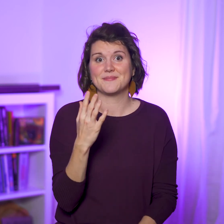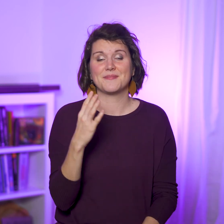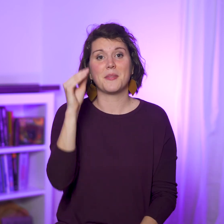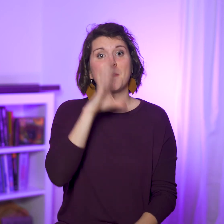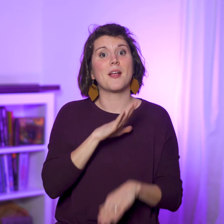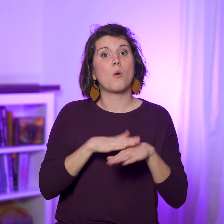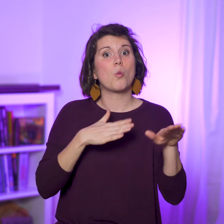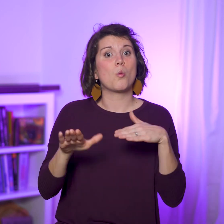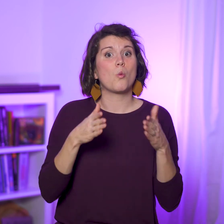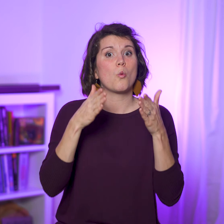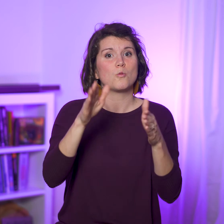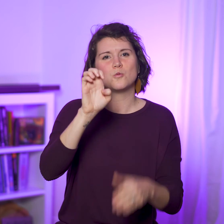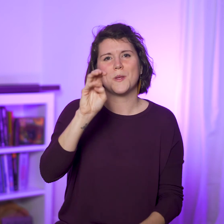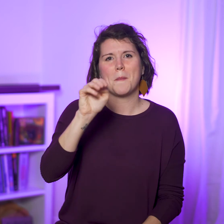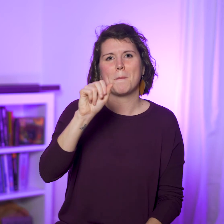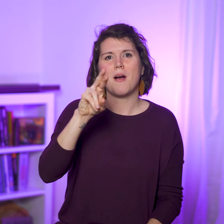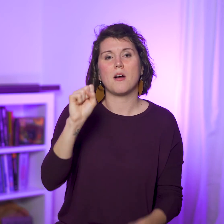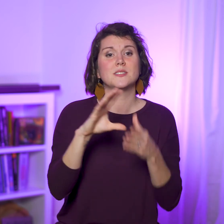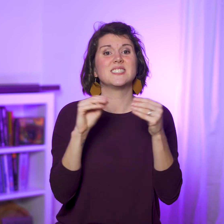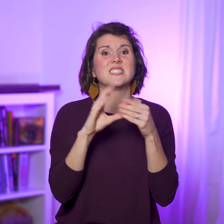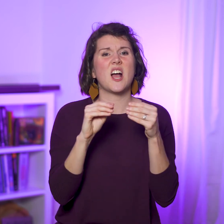The men on the road to Emmaus say,